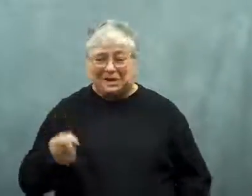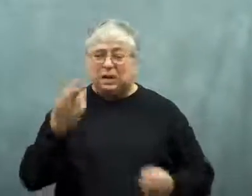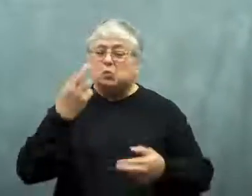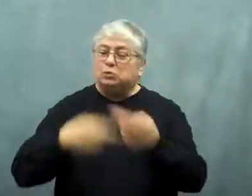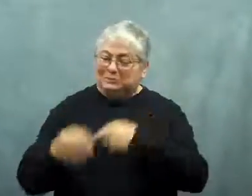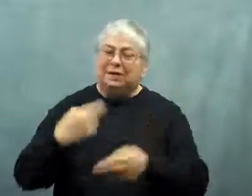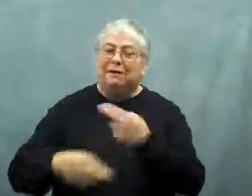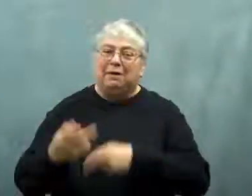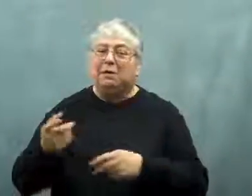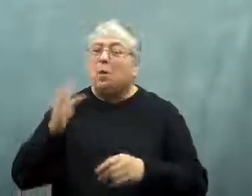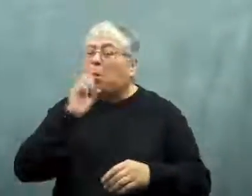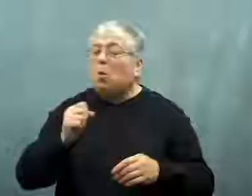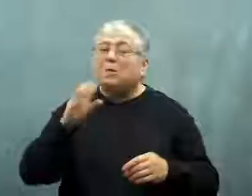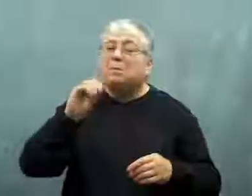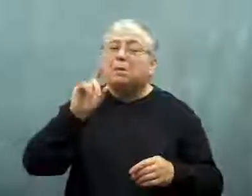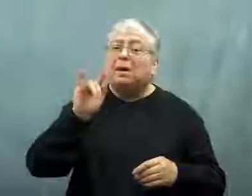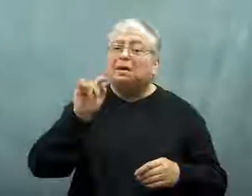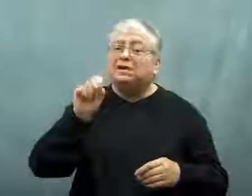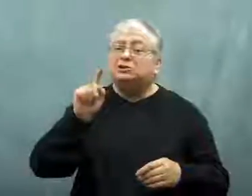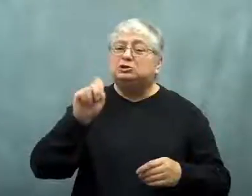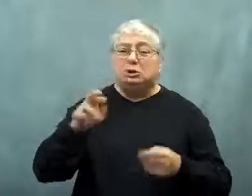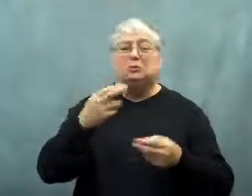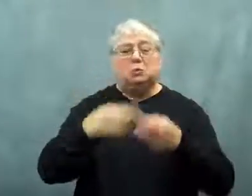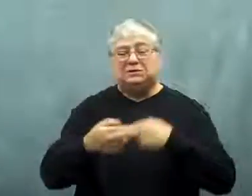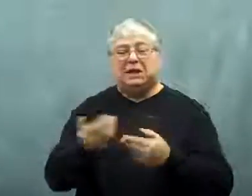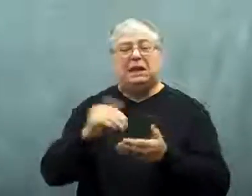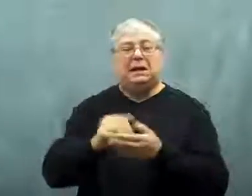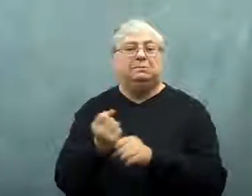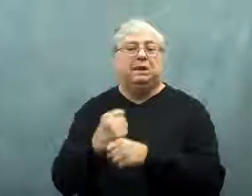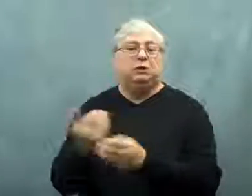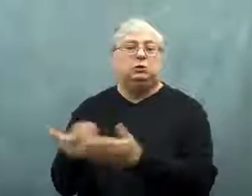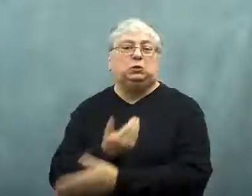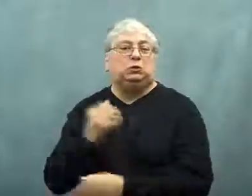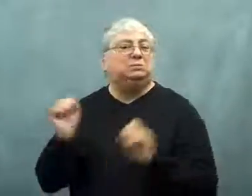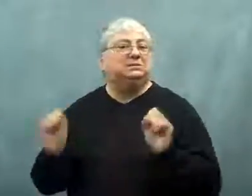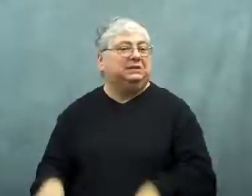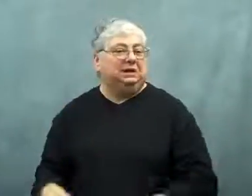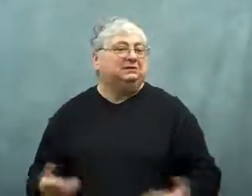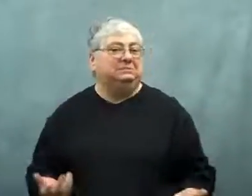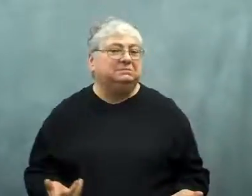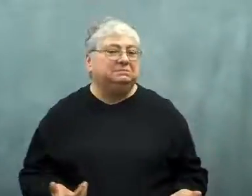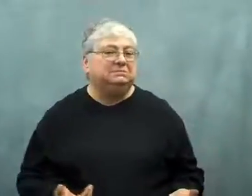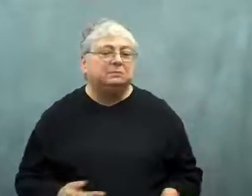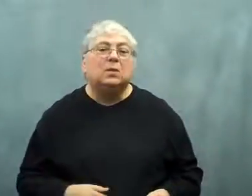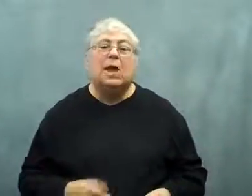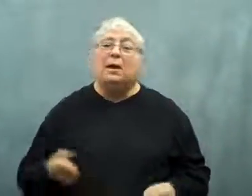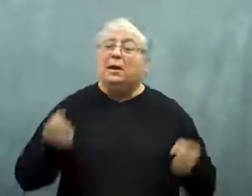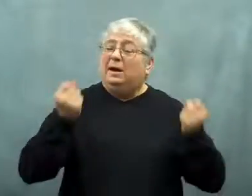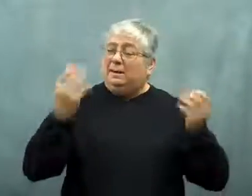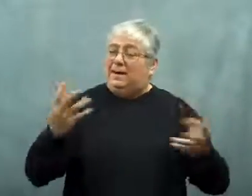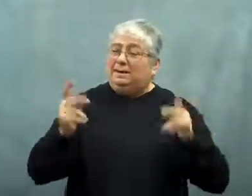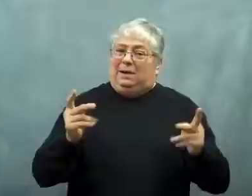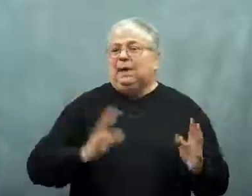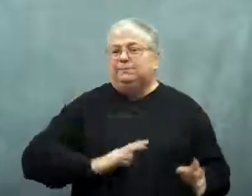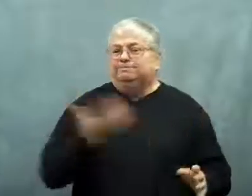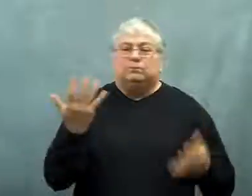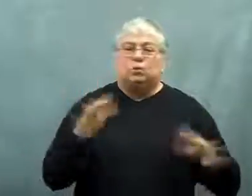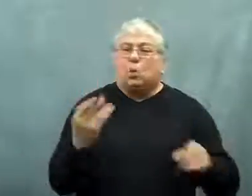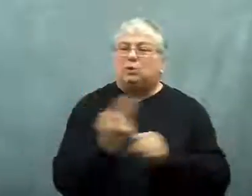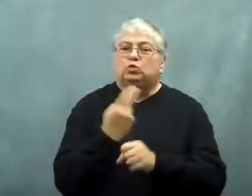It can also be recycled to make new polyester fiber.